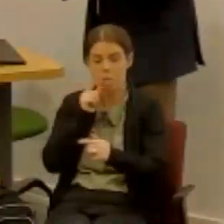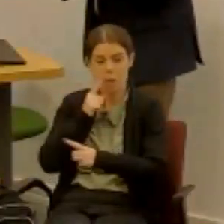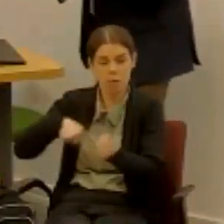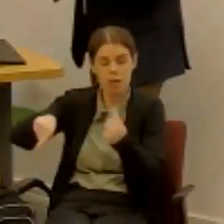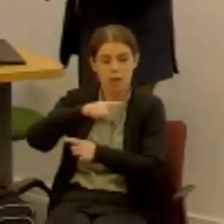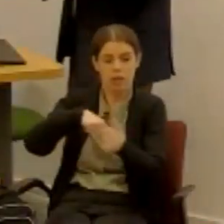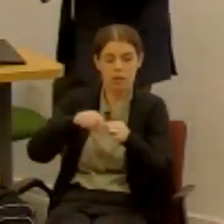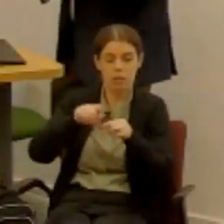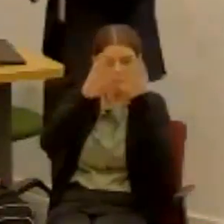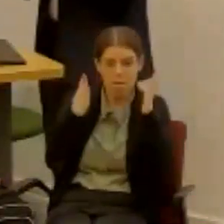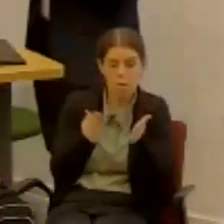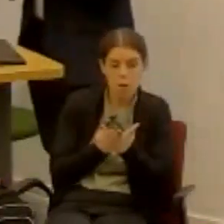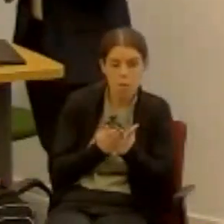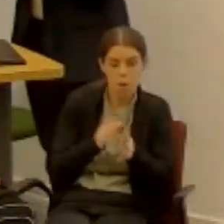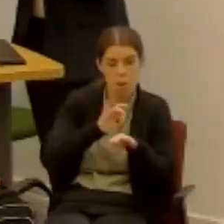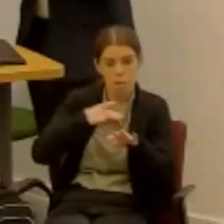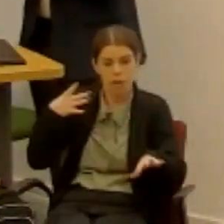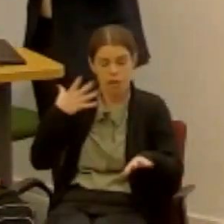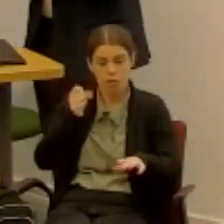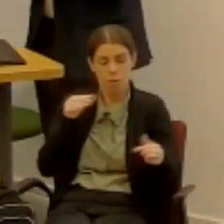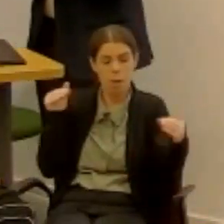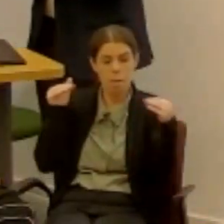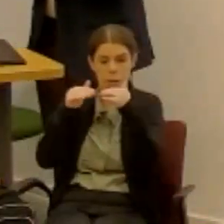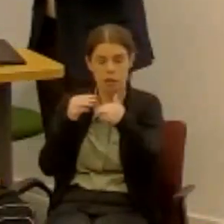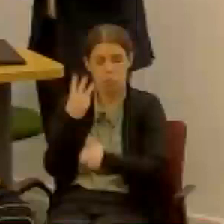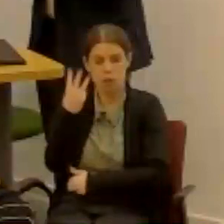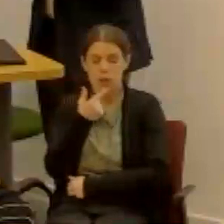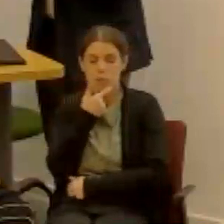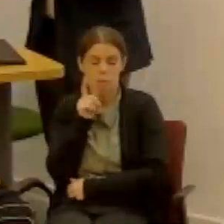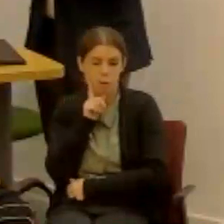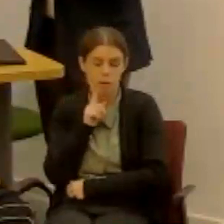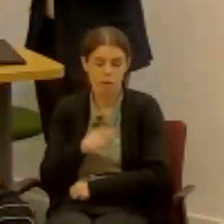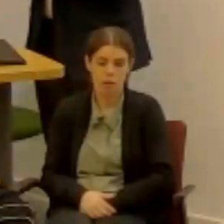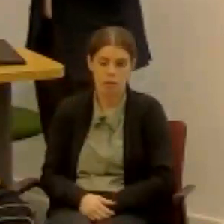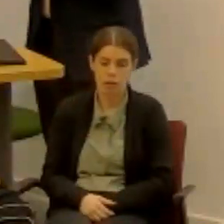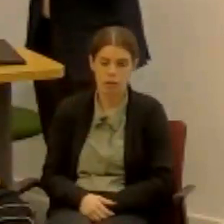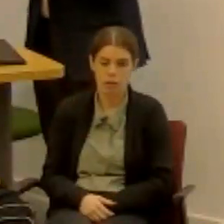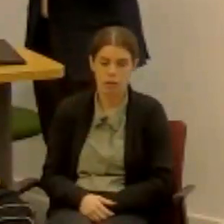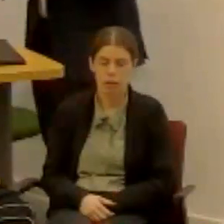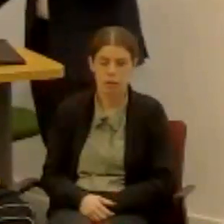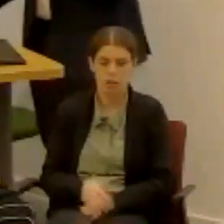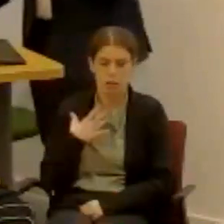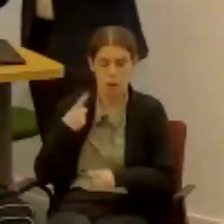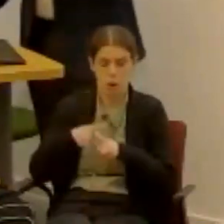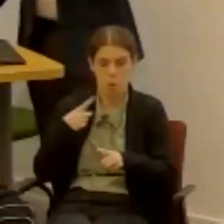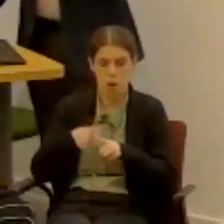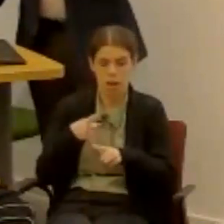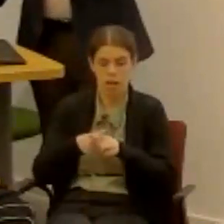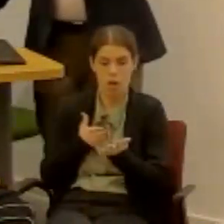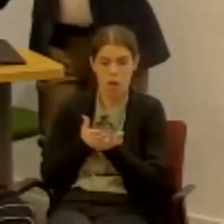We match them with 3 population controls. I'll just take you through this. This is this is the paper that that will refer to. Let me take you through it quickly.